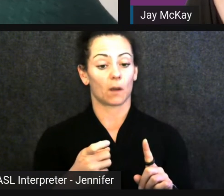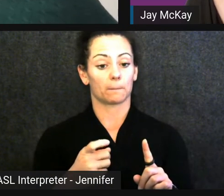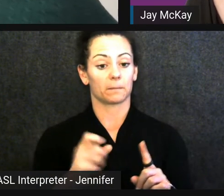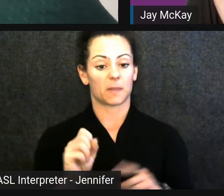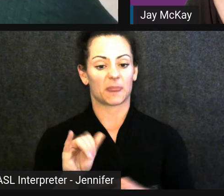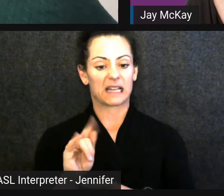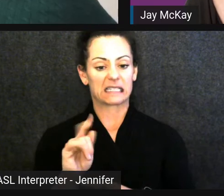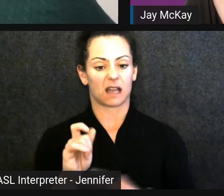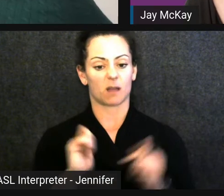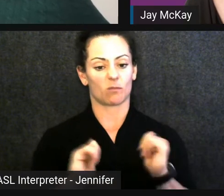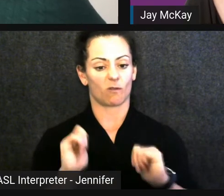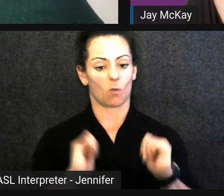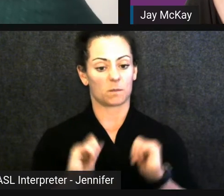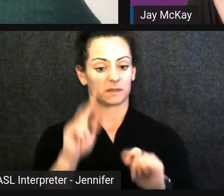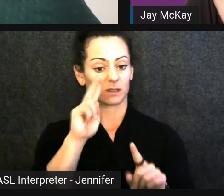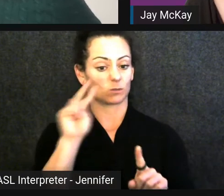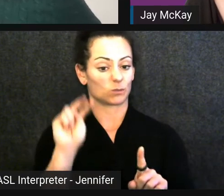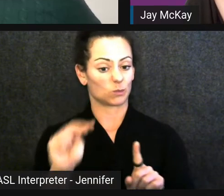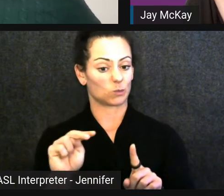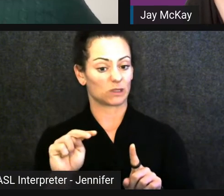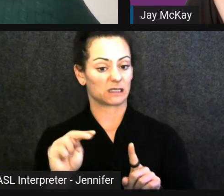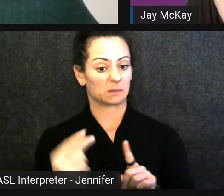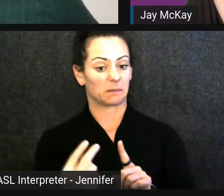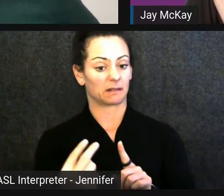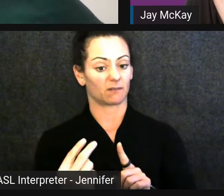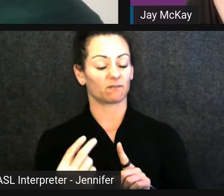it's better to keep the plugins as simple as possible, right?